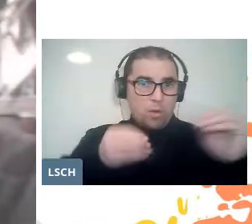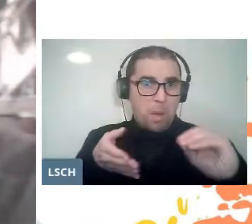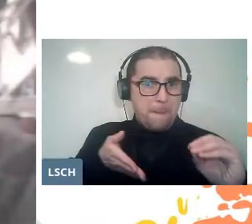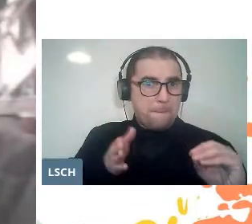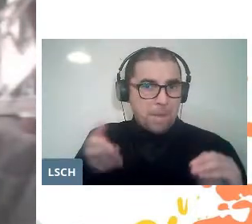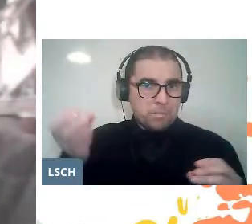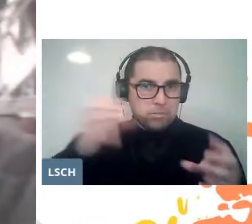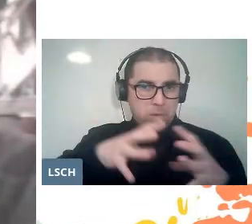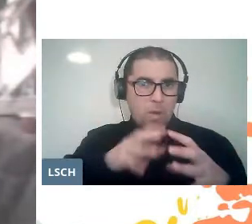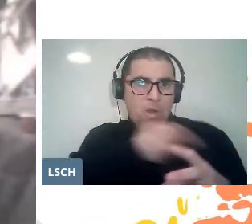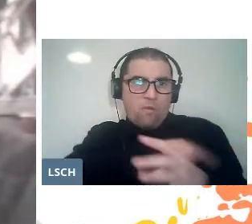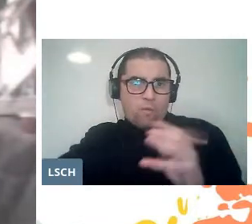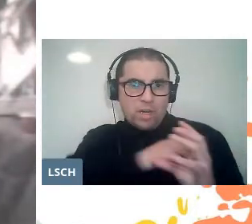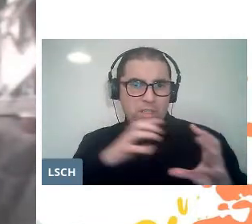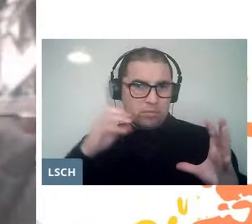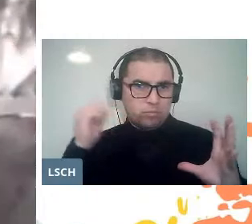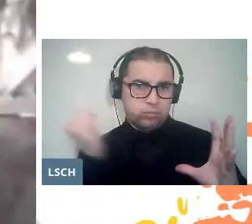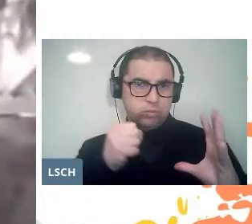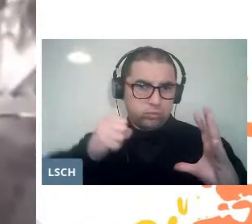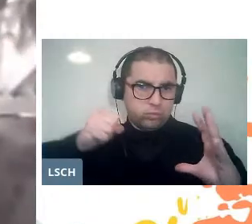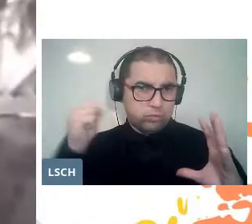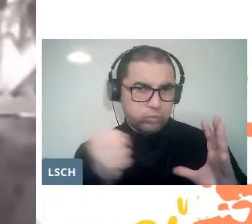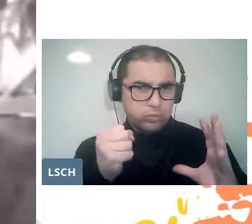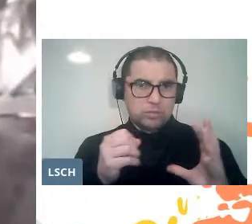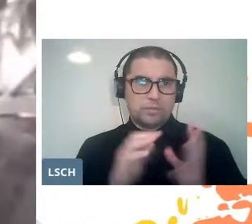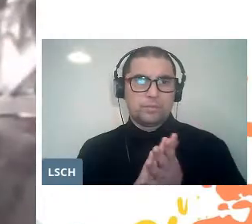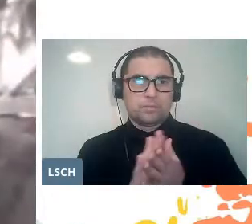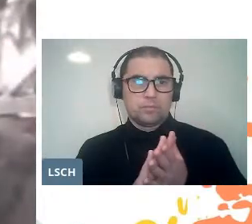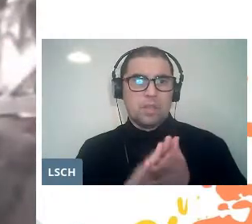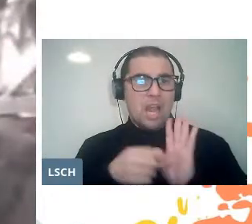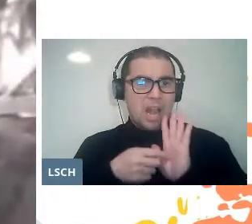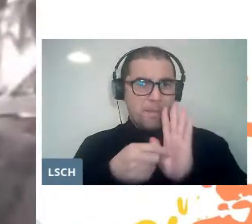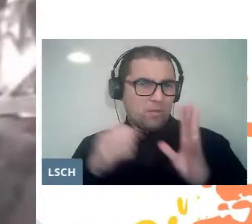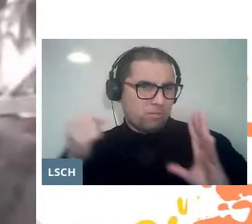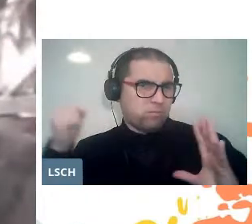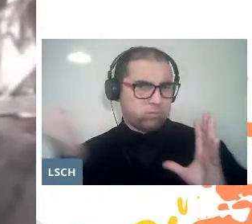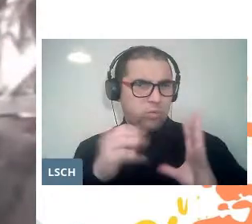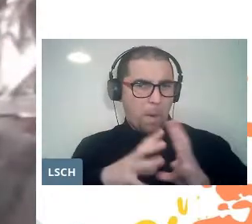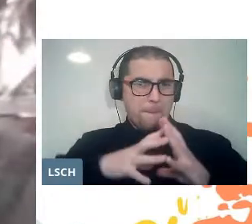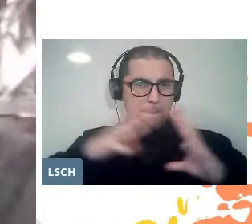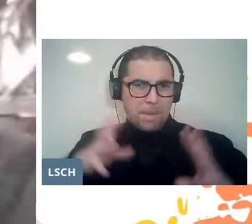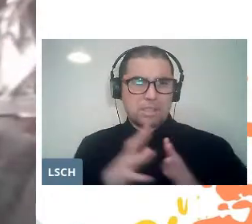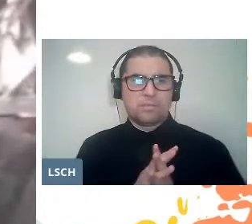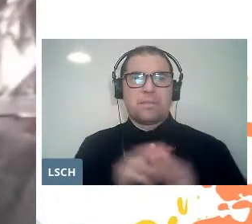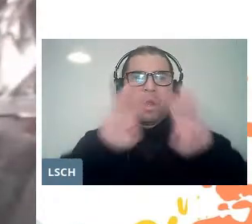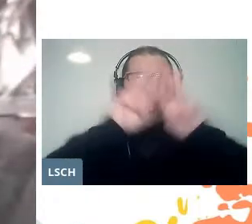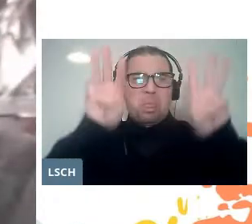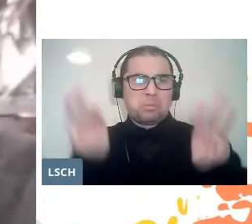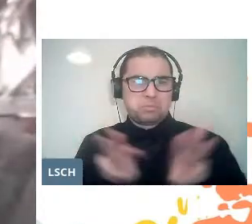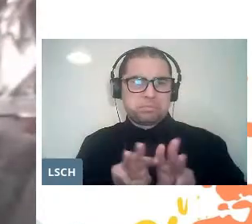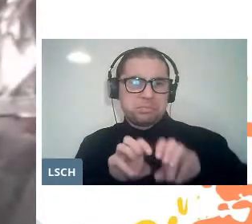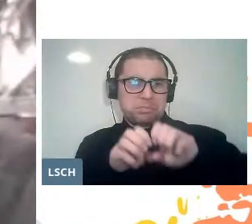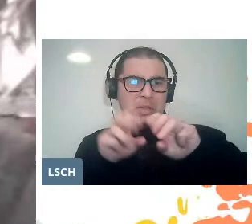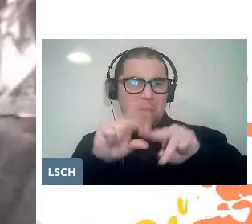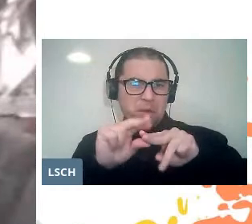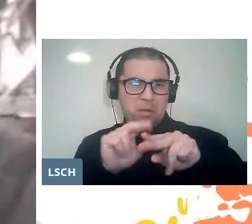especially in expression. It breaks the traditional molds of courtly good taste